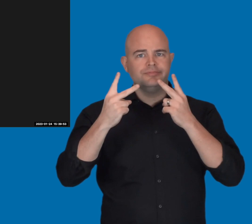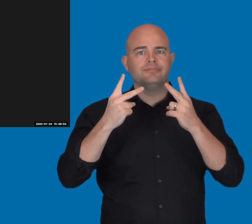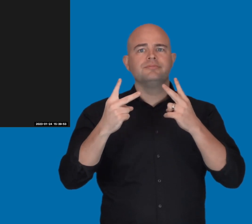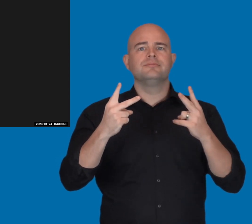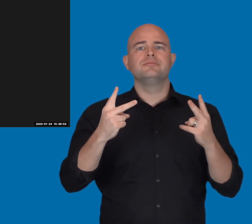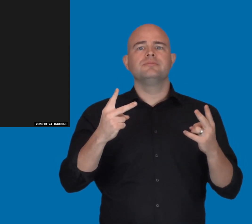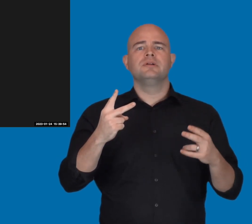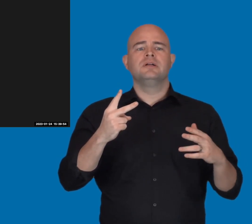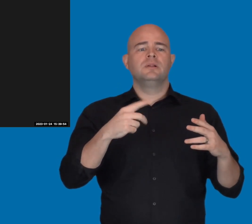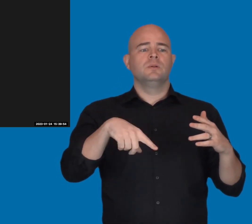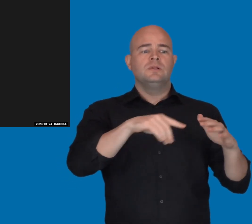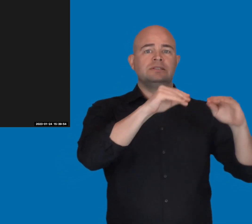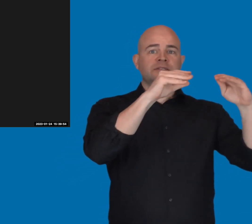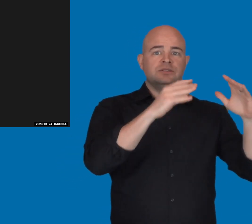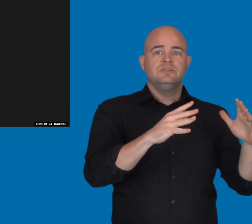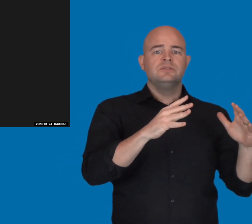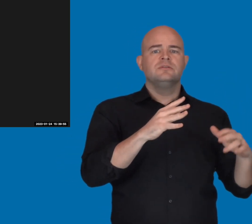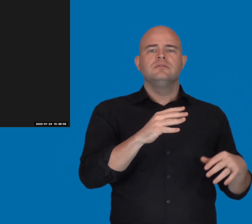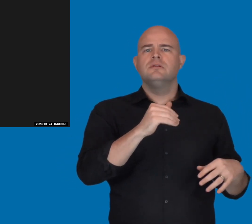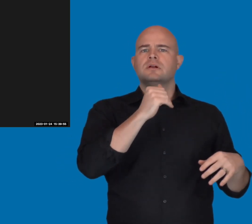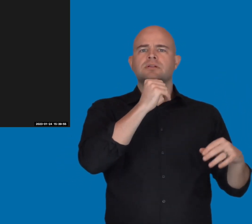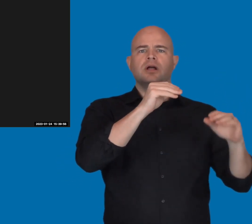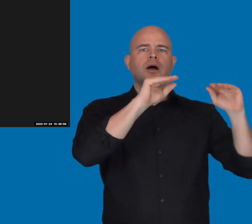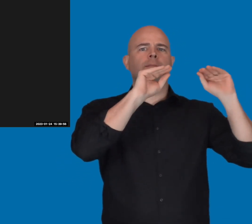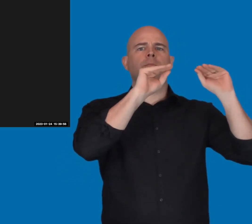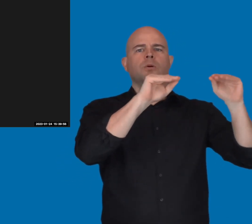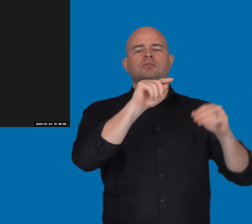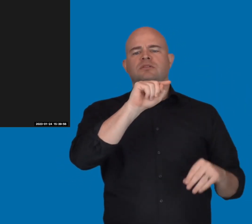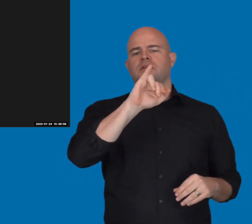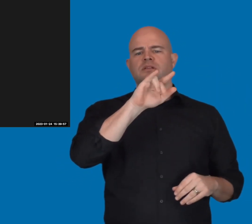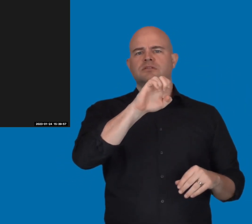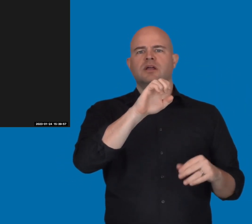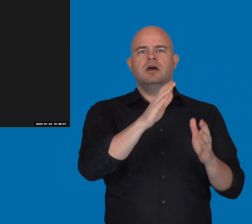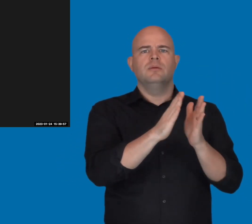of a ZTC program that's in compliance with these grant requirements.